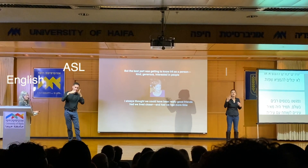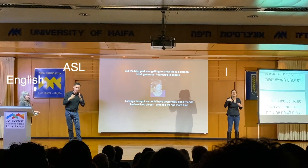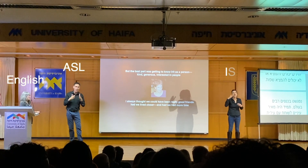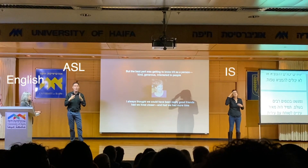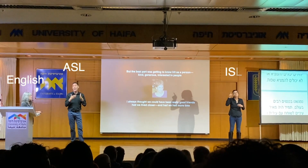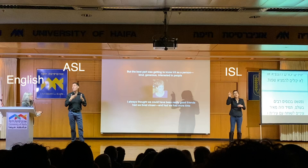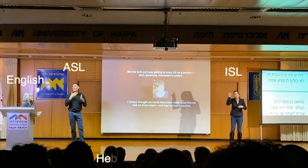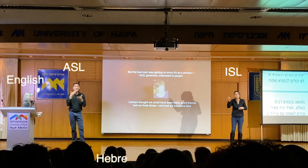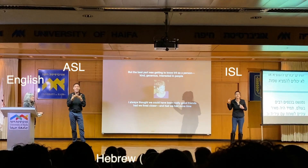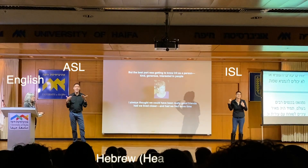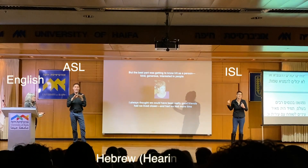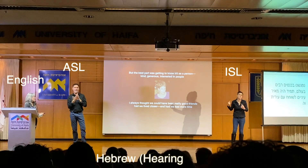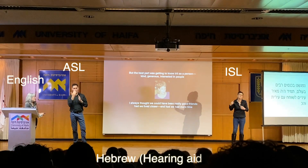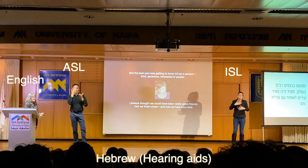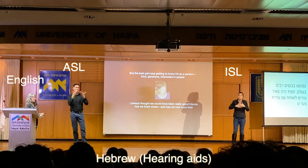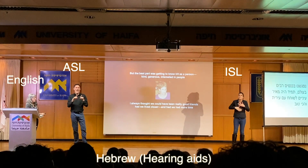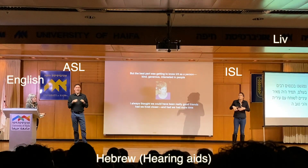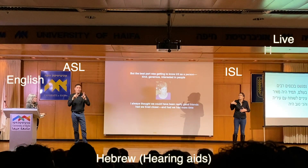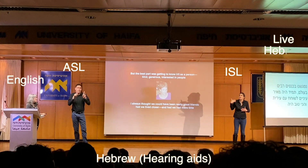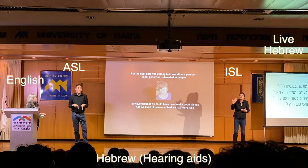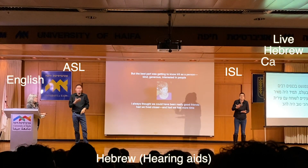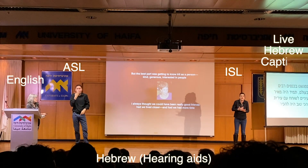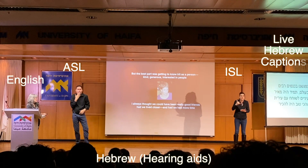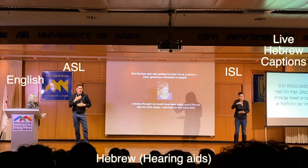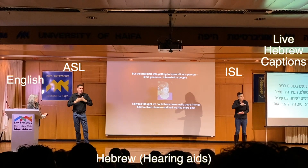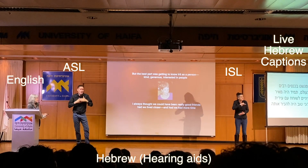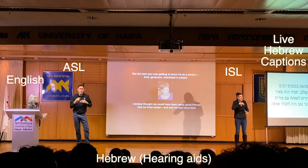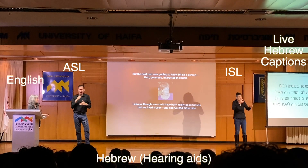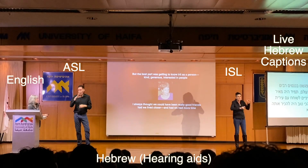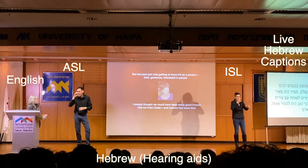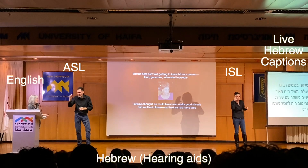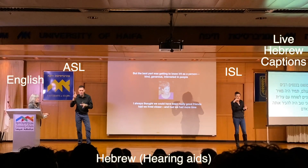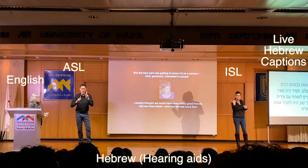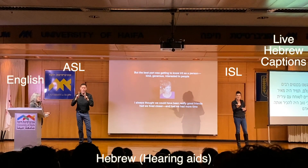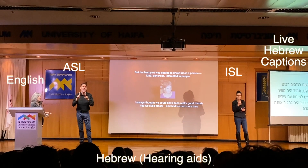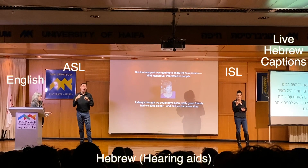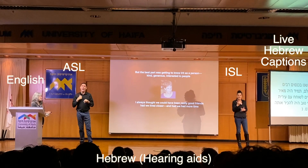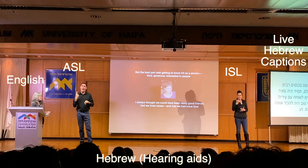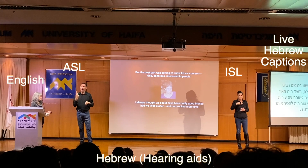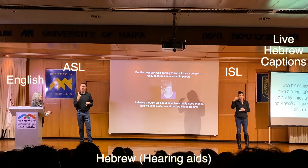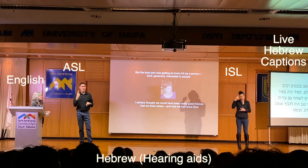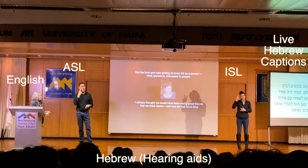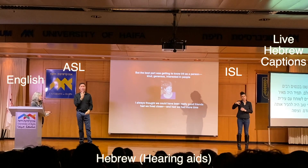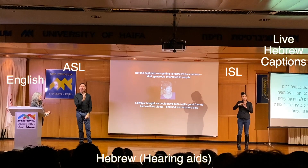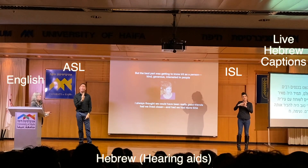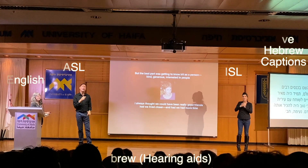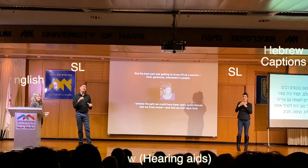Israeli Sign Language, Hebrew, and Live Hebrew captions. It seems like each speaker could choose which language to present in,